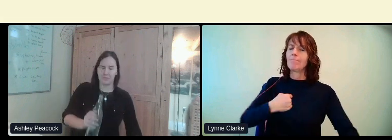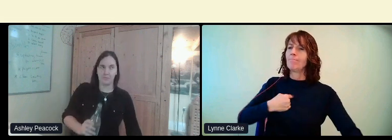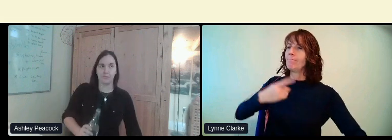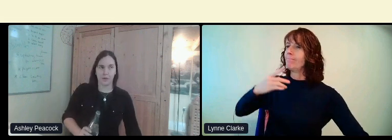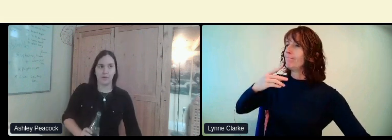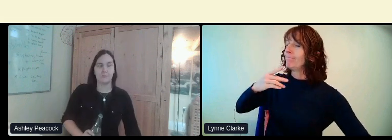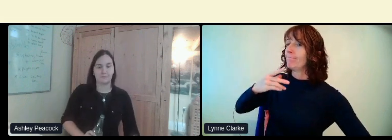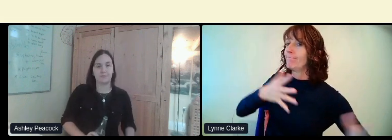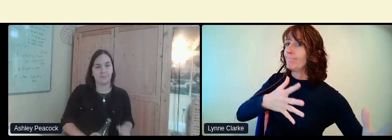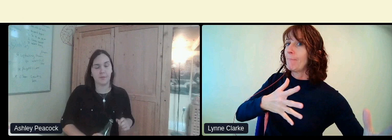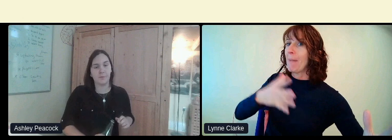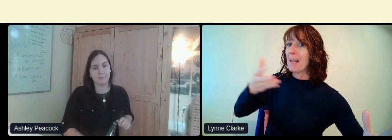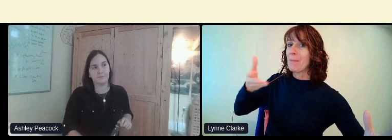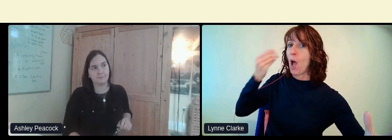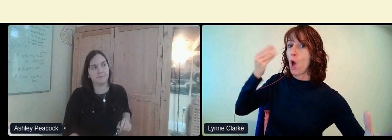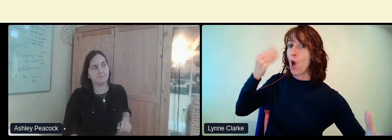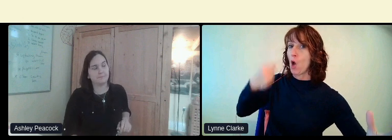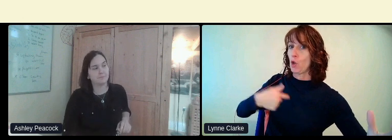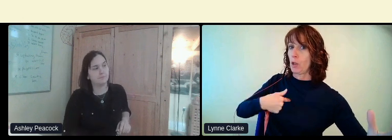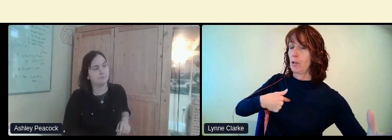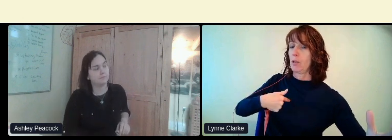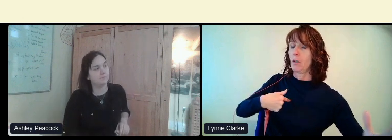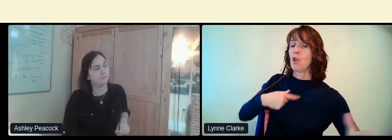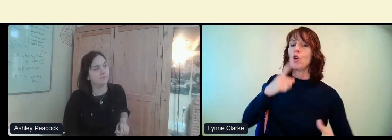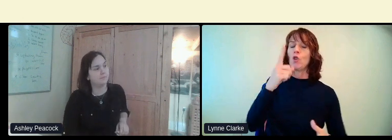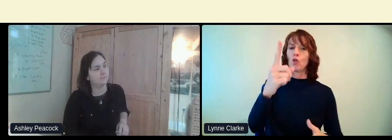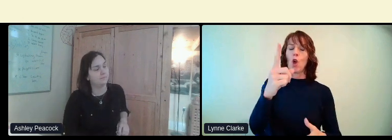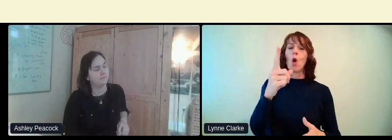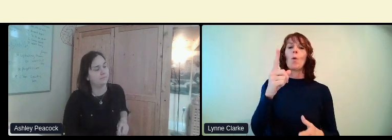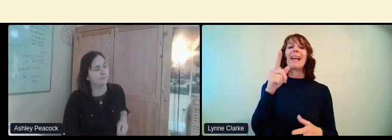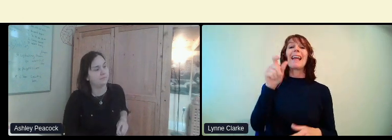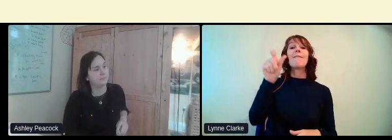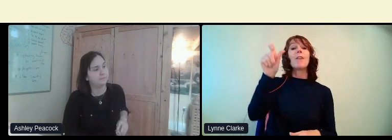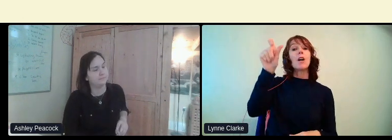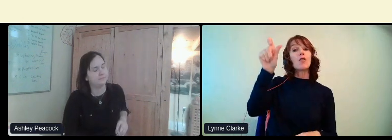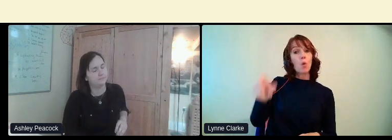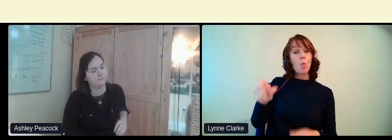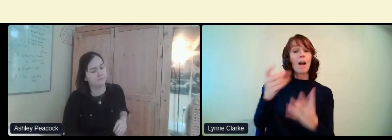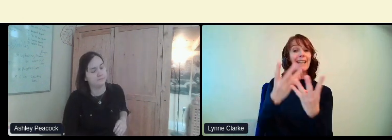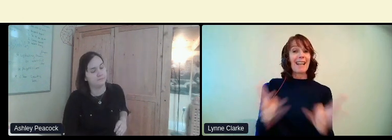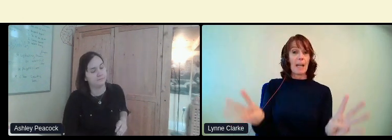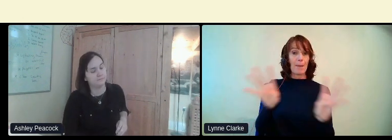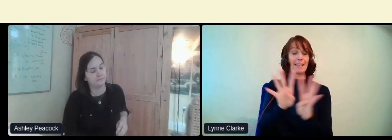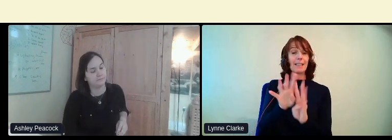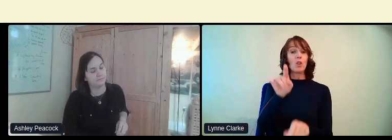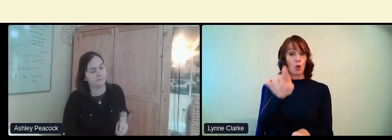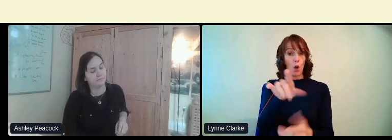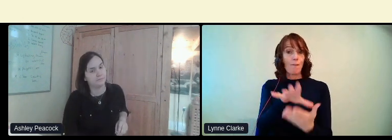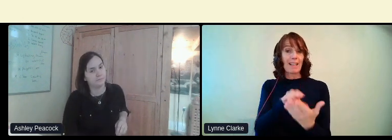you can do around this. So as someone else in the meeting, you can say for example does anyone have